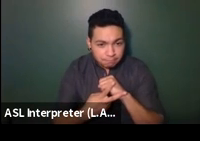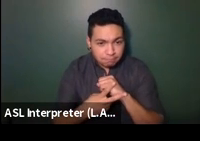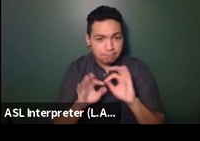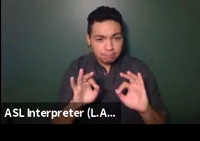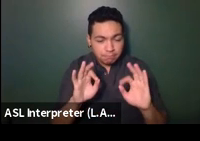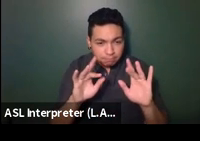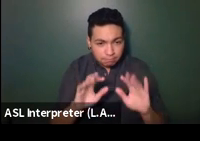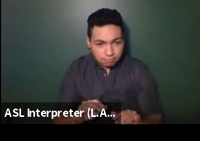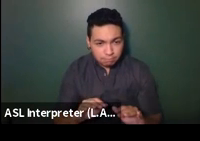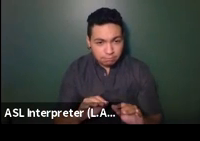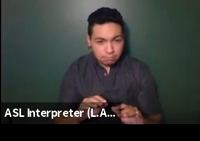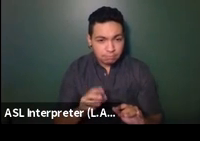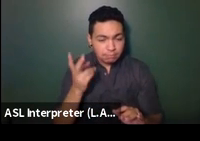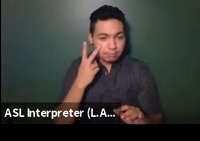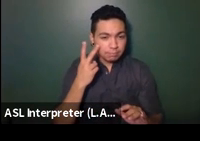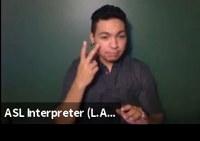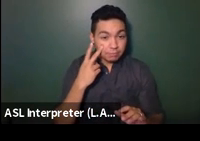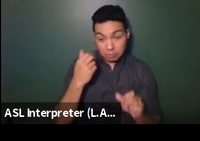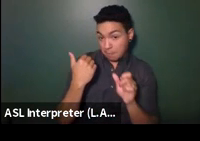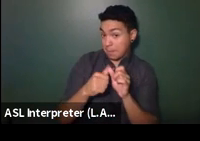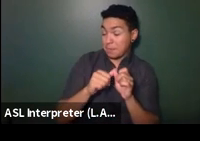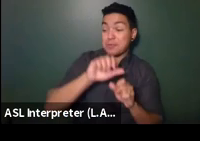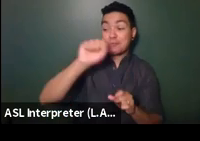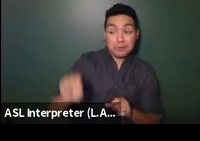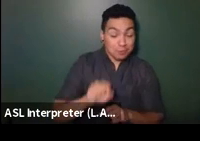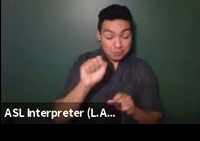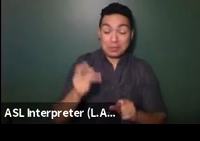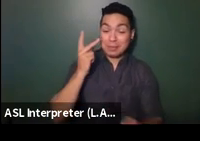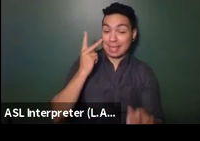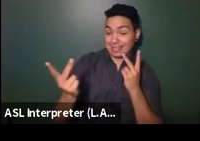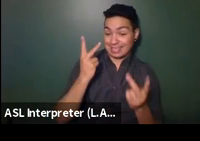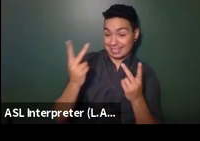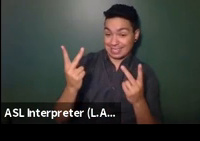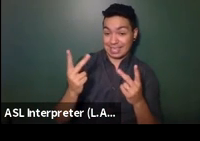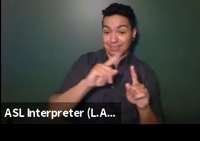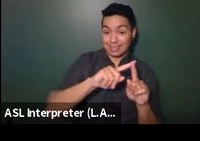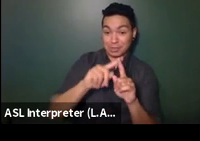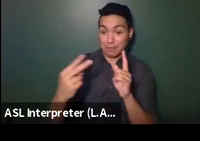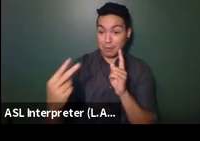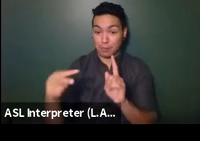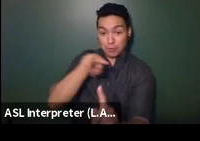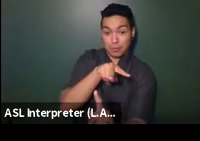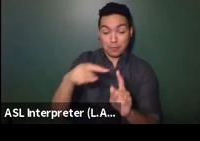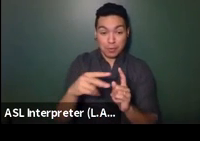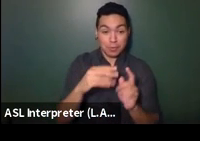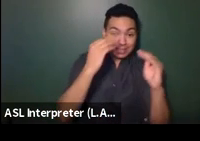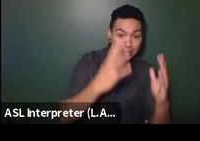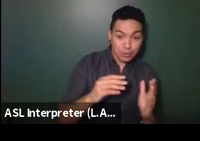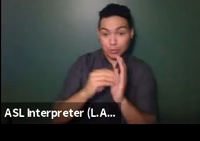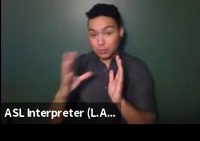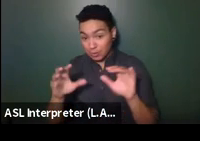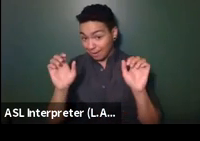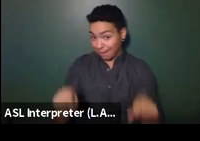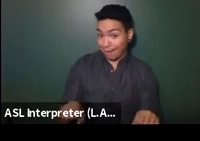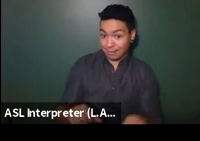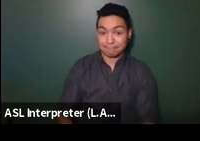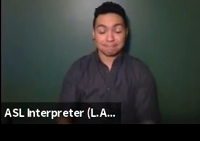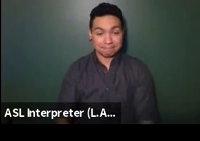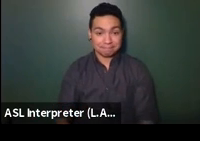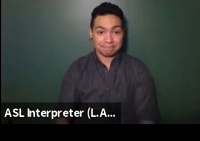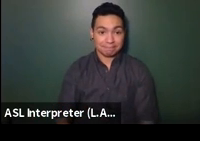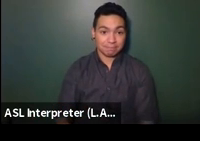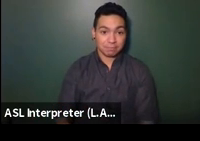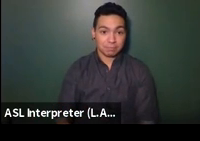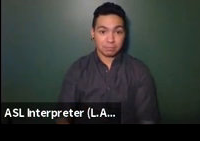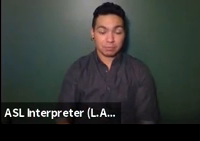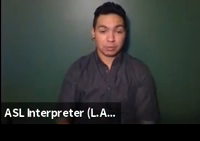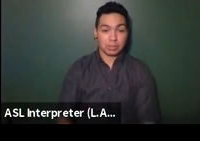ESD 189 - Amy Colburn: Let's just save it. So remember in school and you can view things as a student. So if I go to preview. Let's just see.